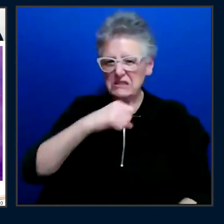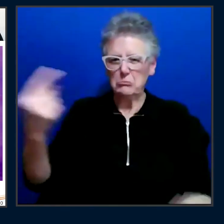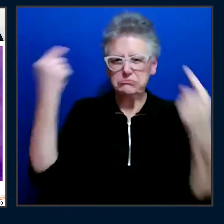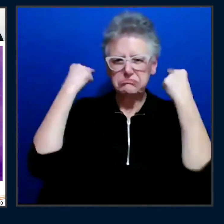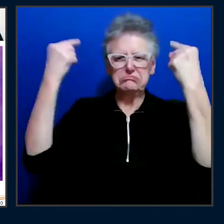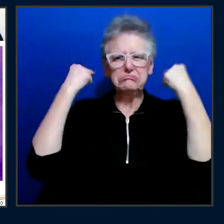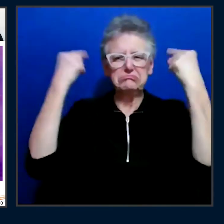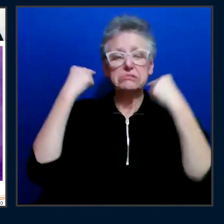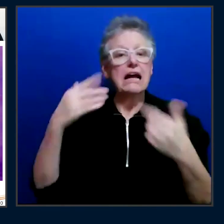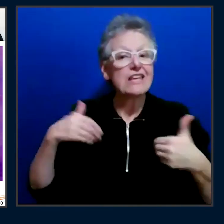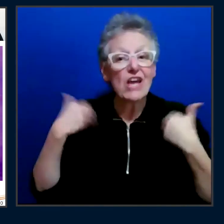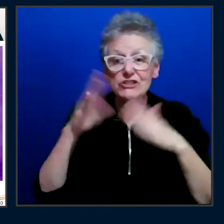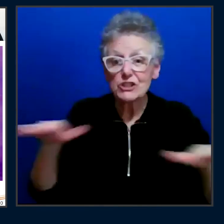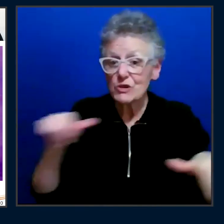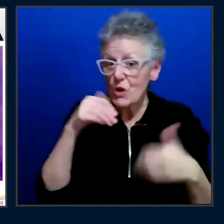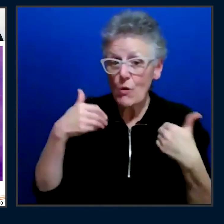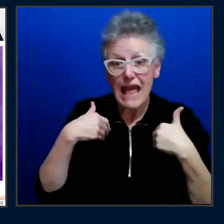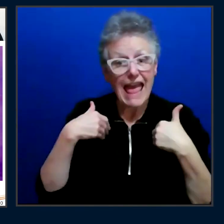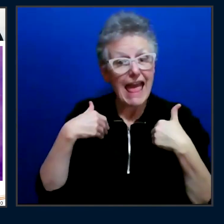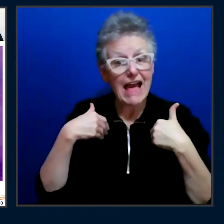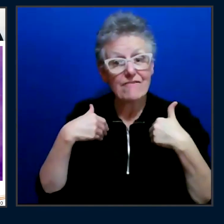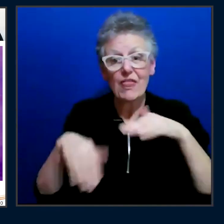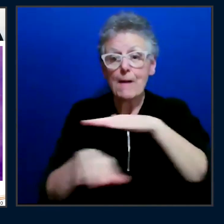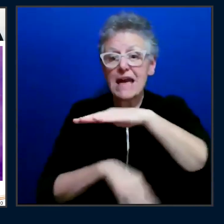Young children do not have the language foundation